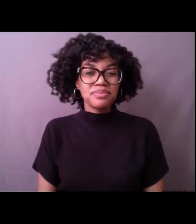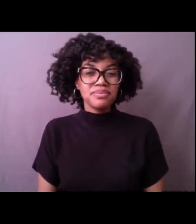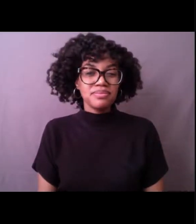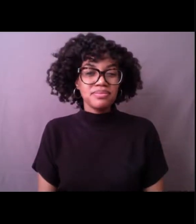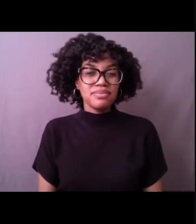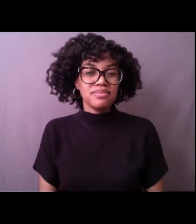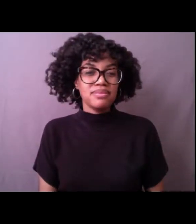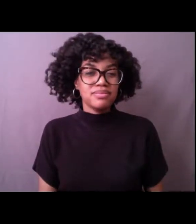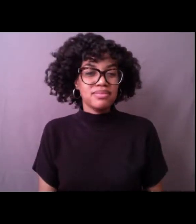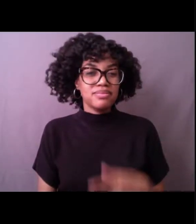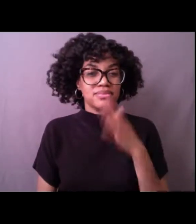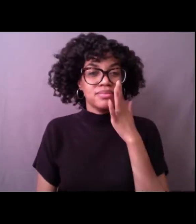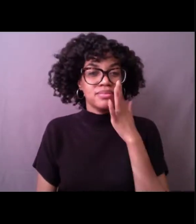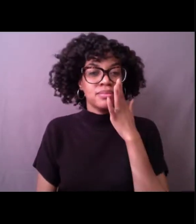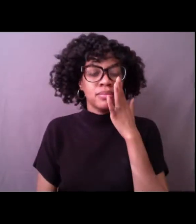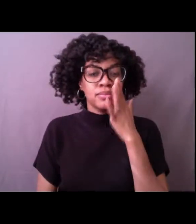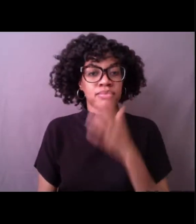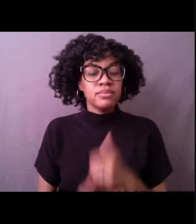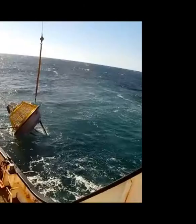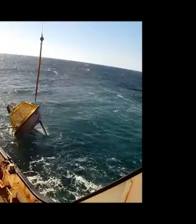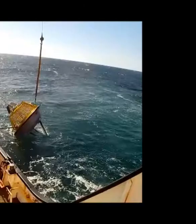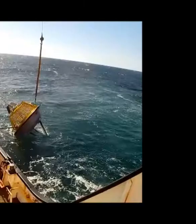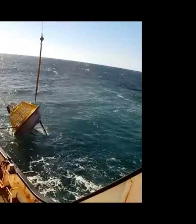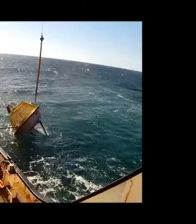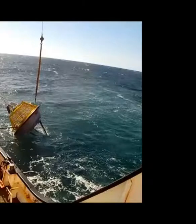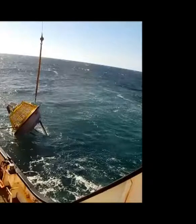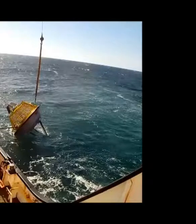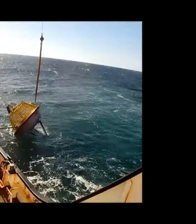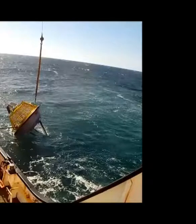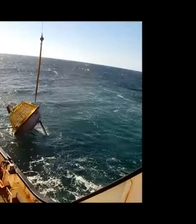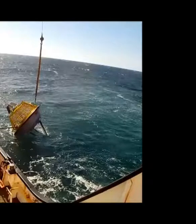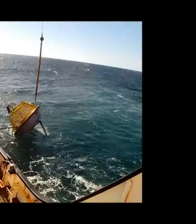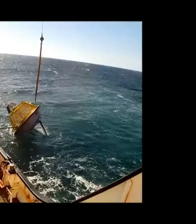What you'll be seeing is a deployment